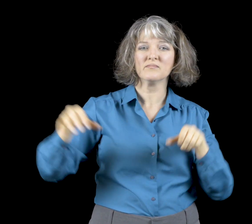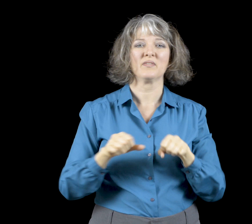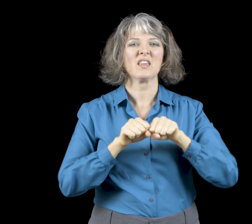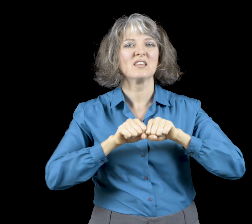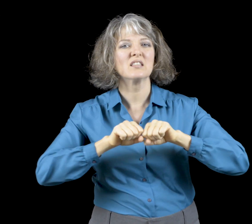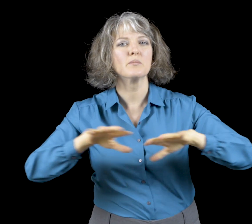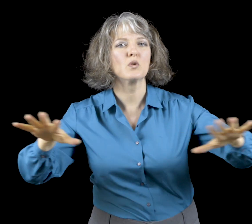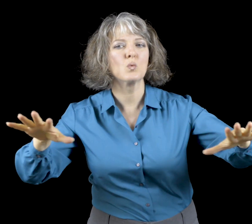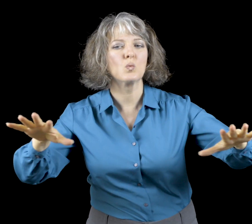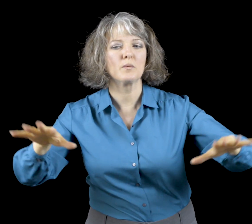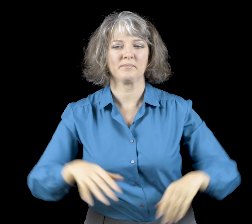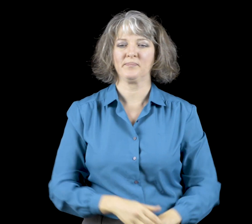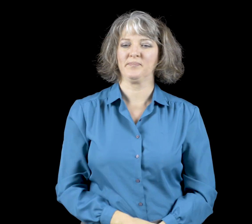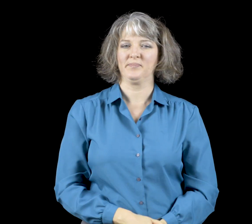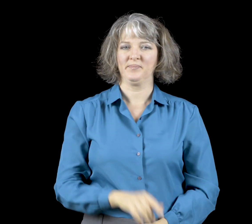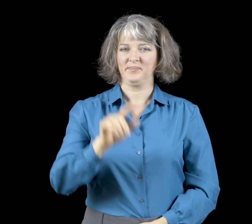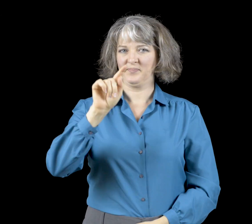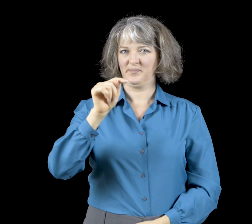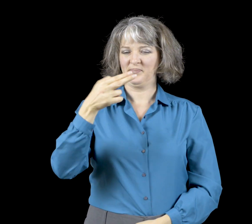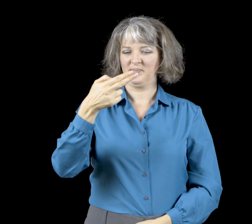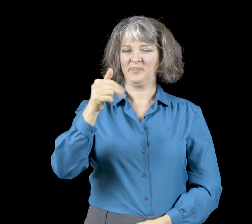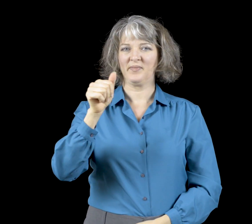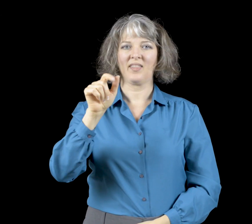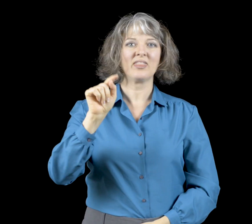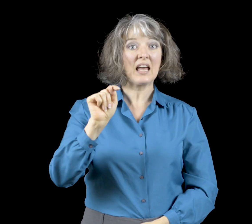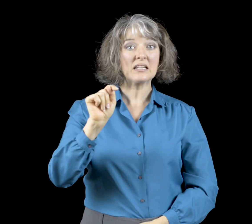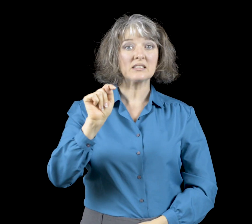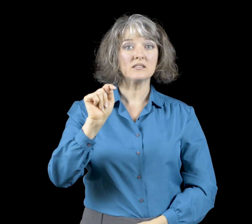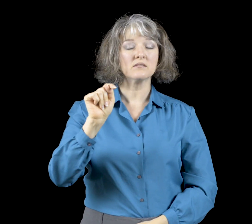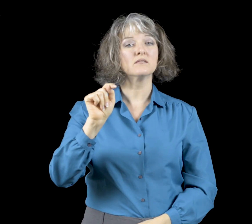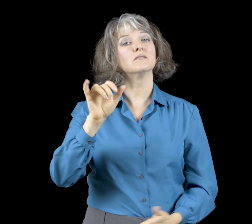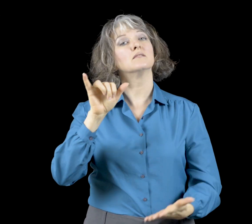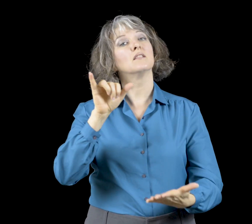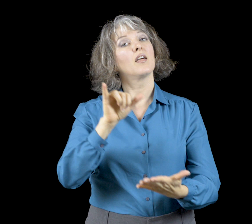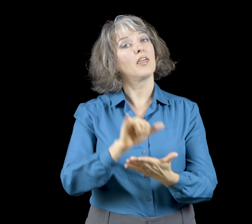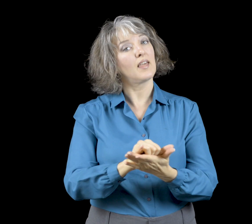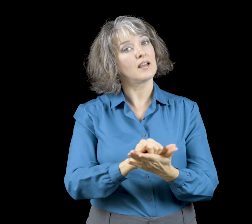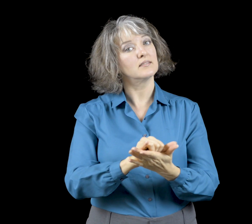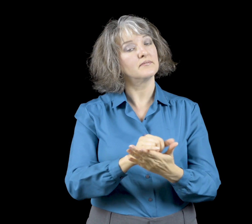Spew T-H-A-T That